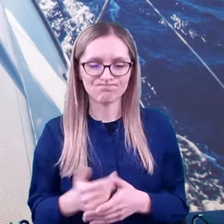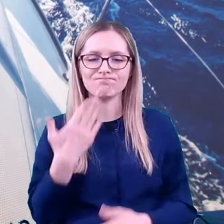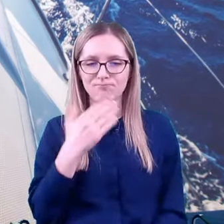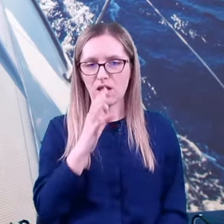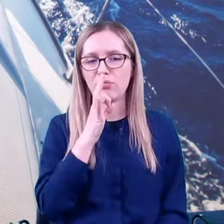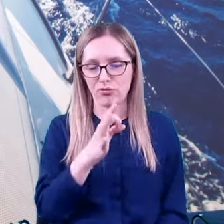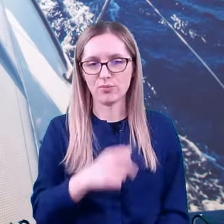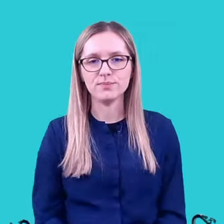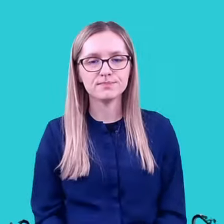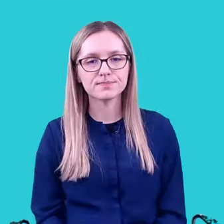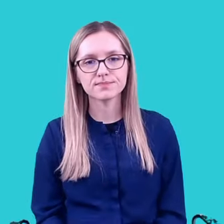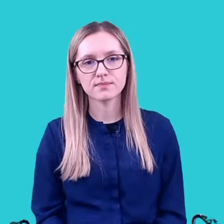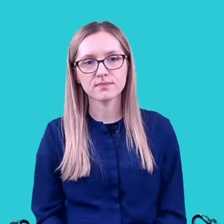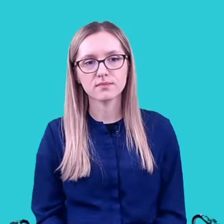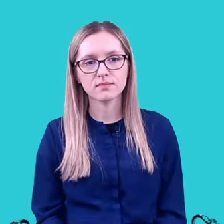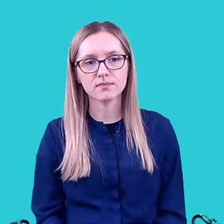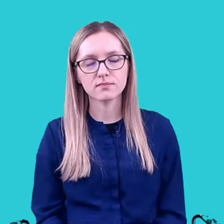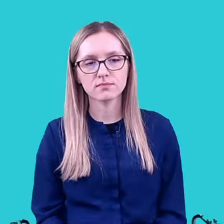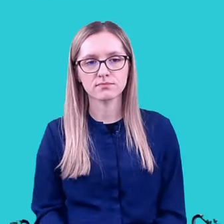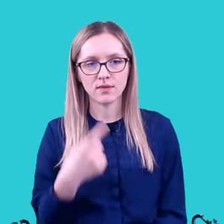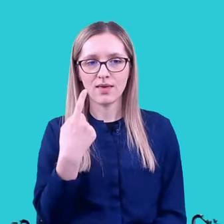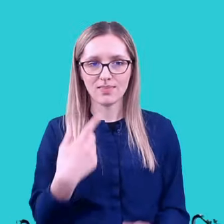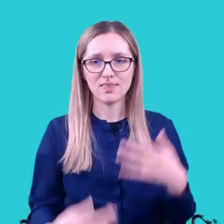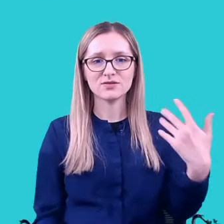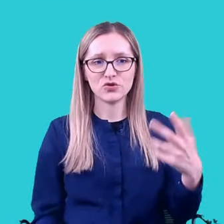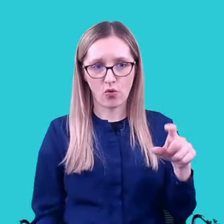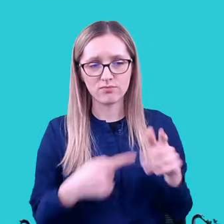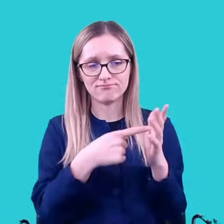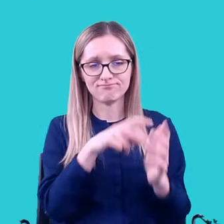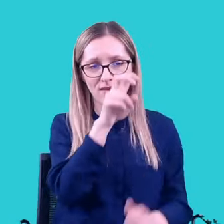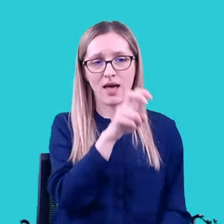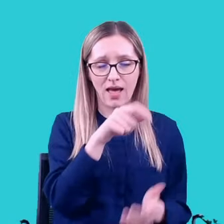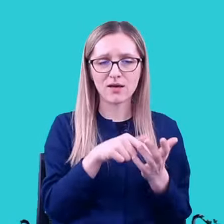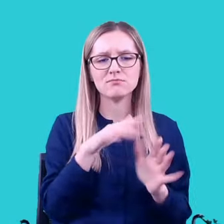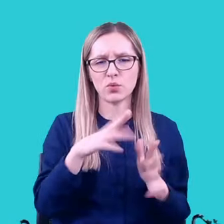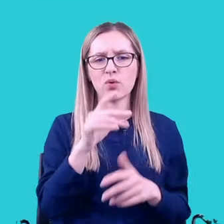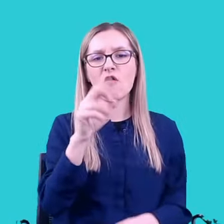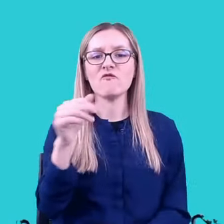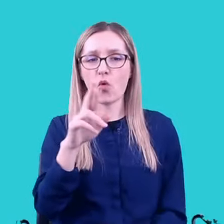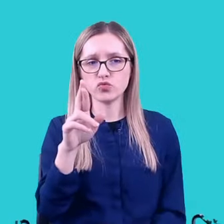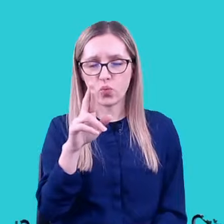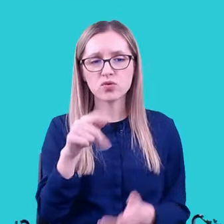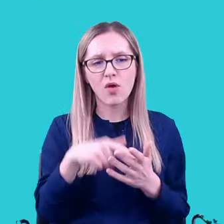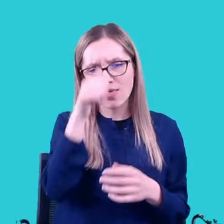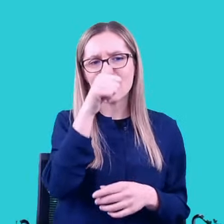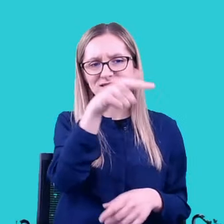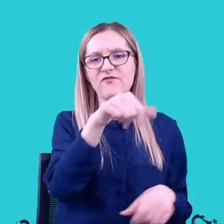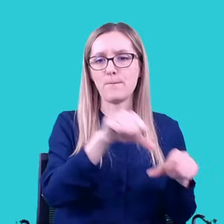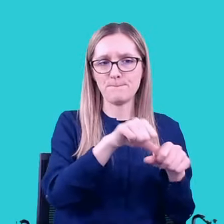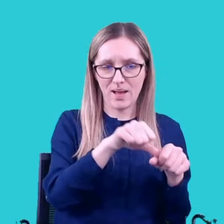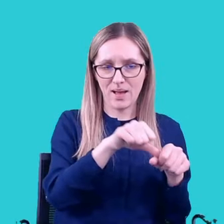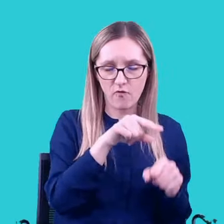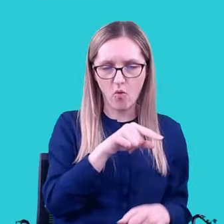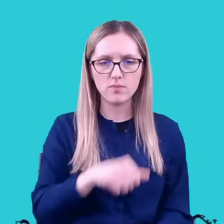On the one hand, we have hydrogen usually called fuel of our fuel cell.